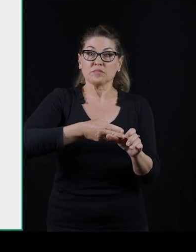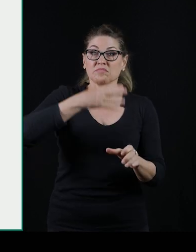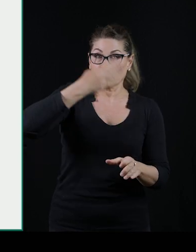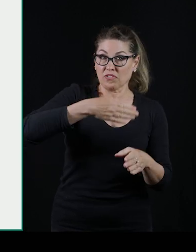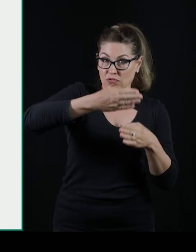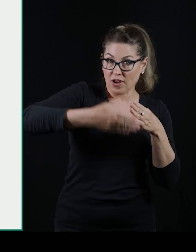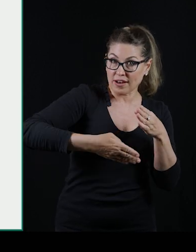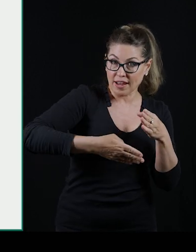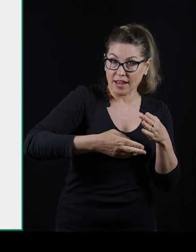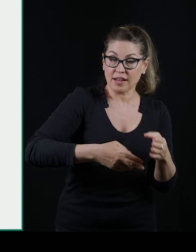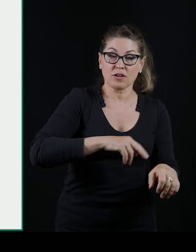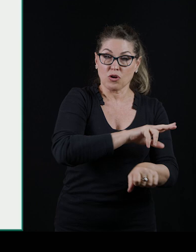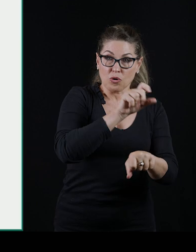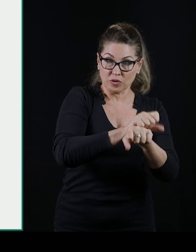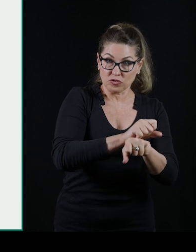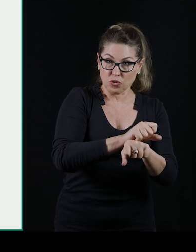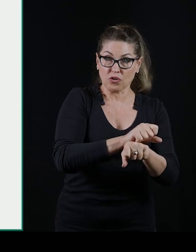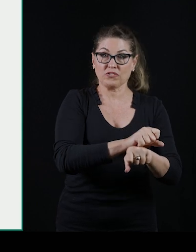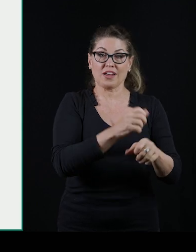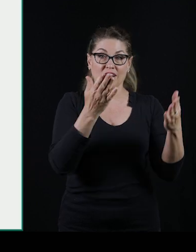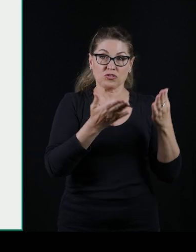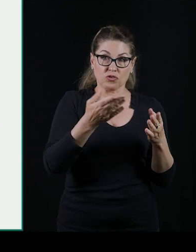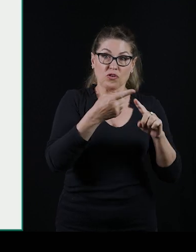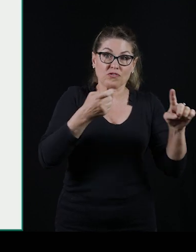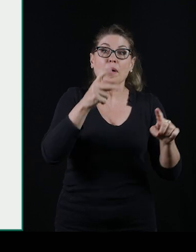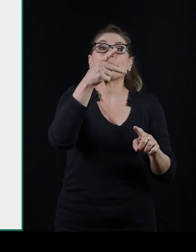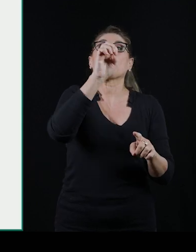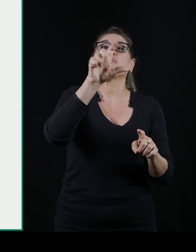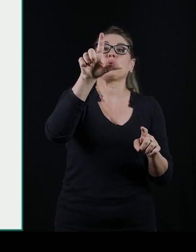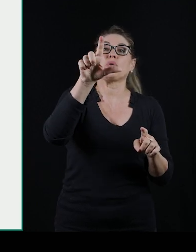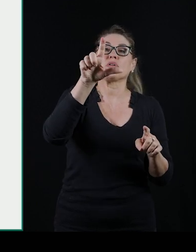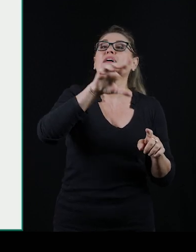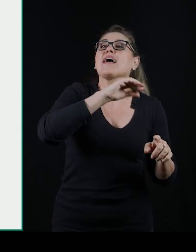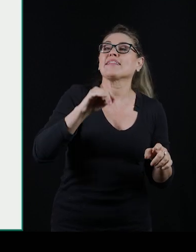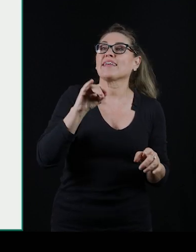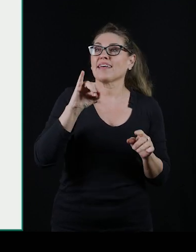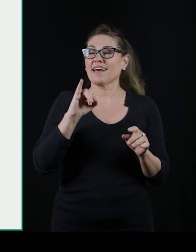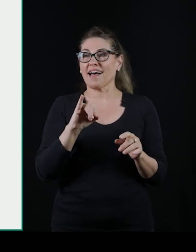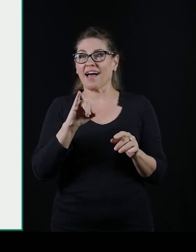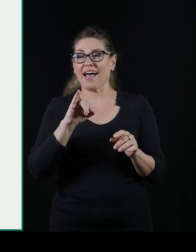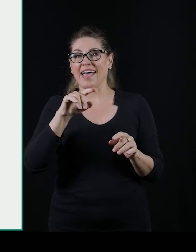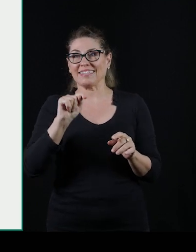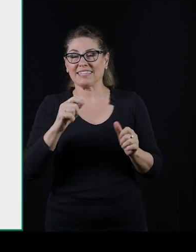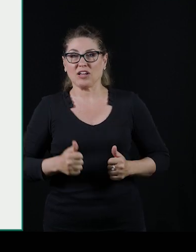the front end would reserve a game server from a pool and return its IP address import back to the client.